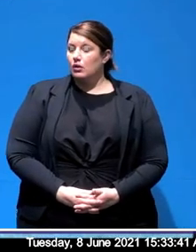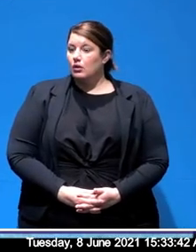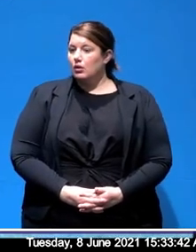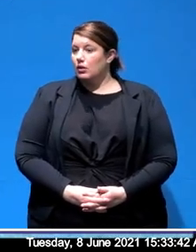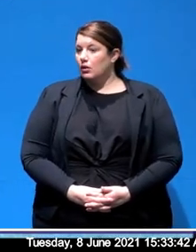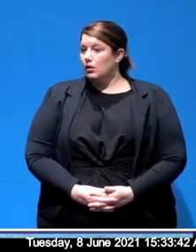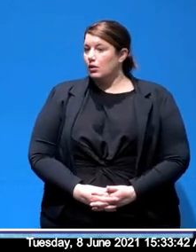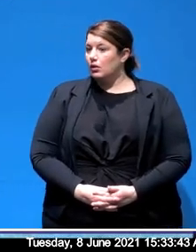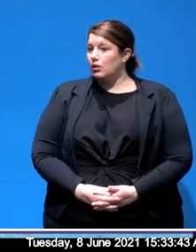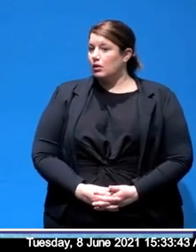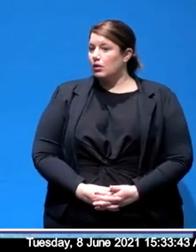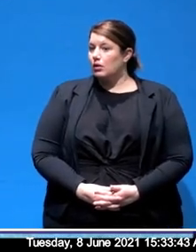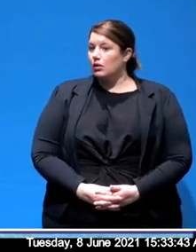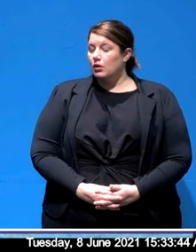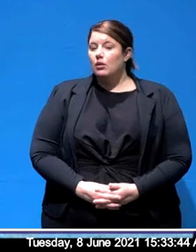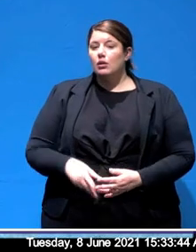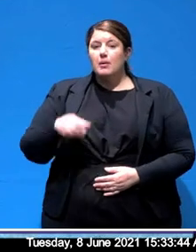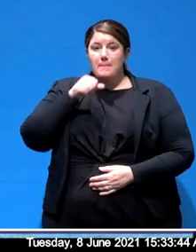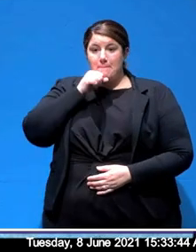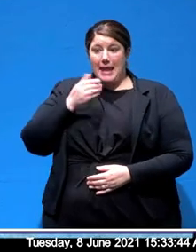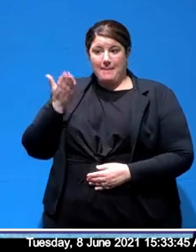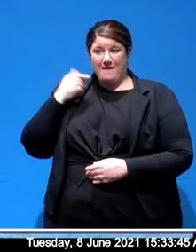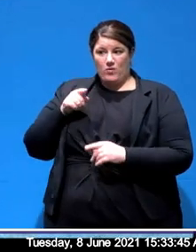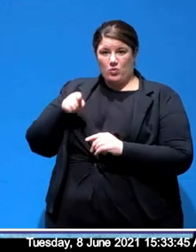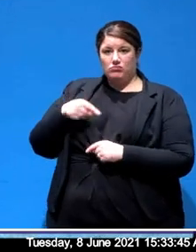I think Mr Cunningham told us that this is the manager level